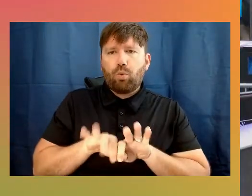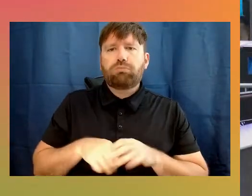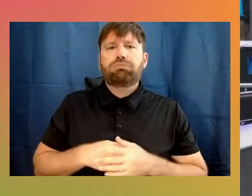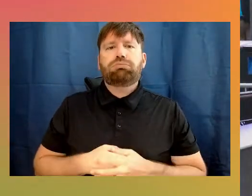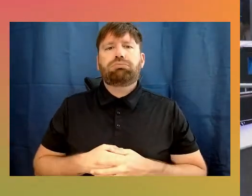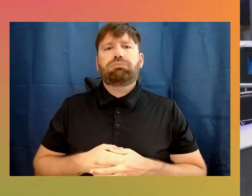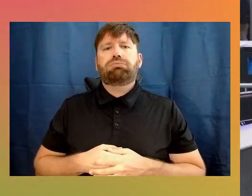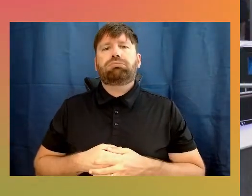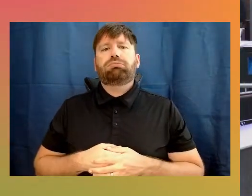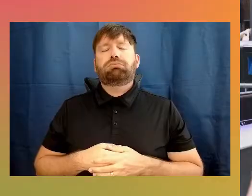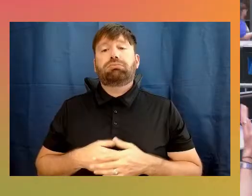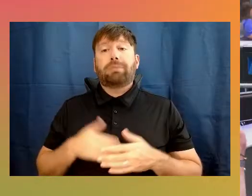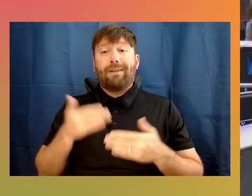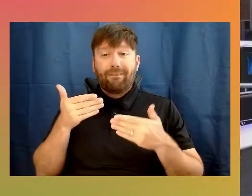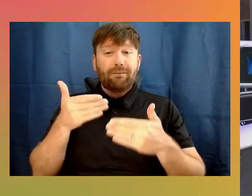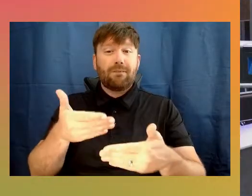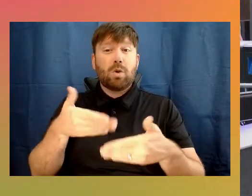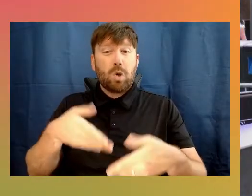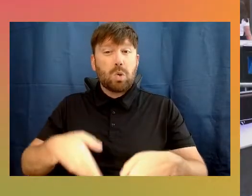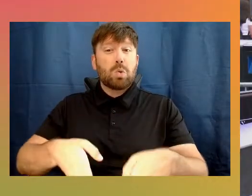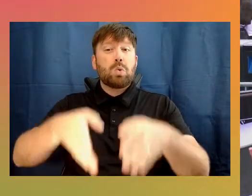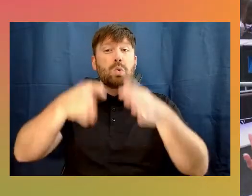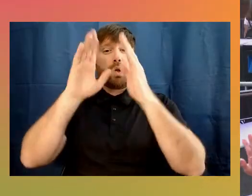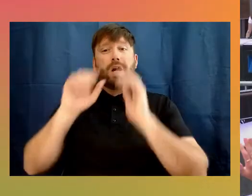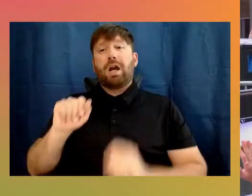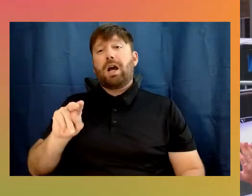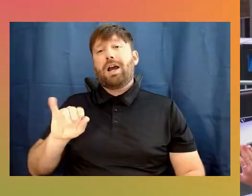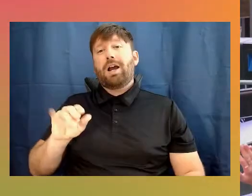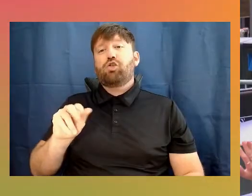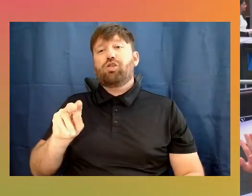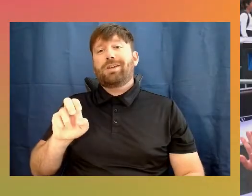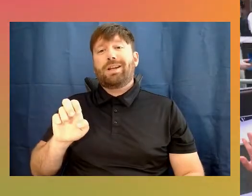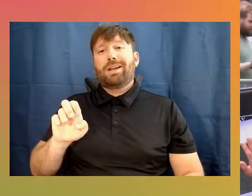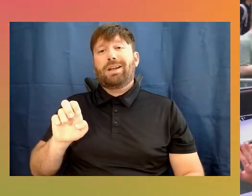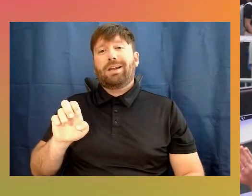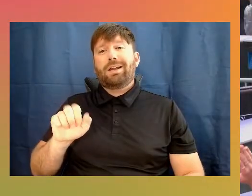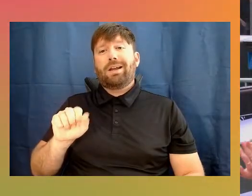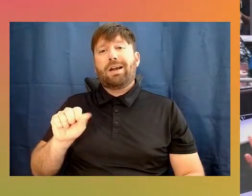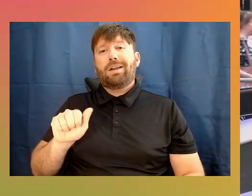IN THE BODY MORE THAN HOW IT